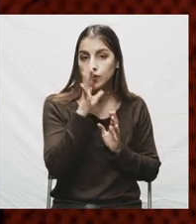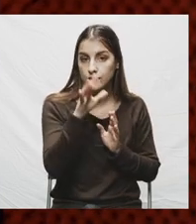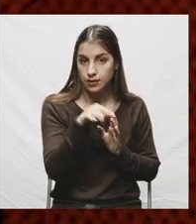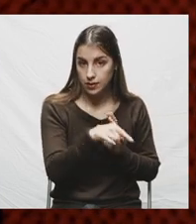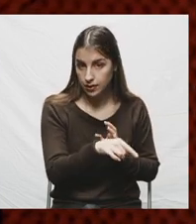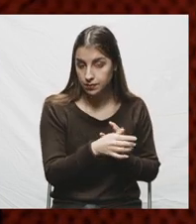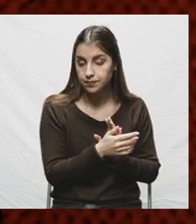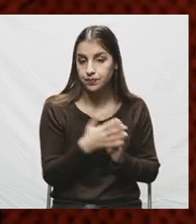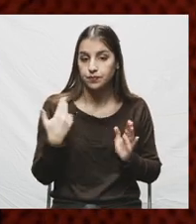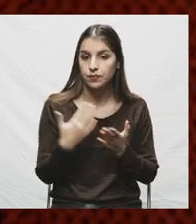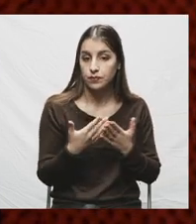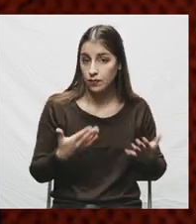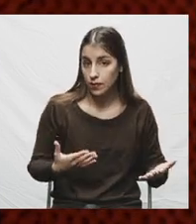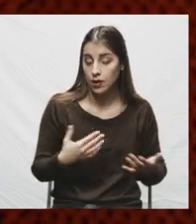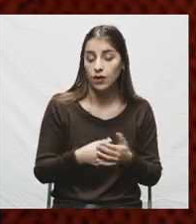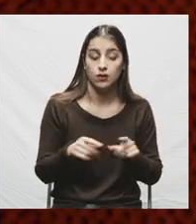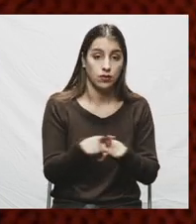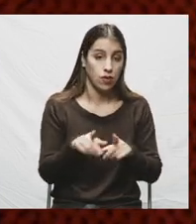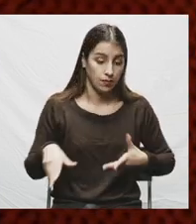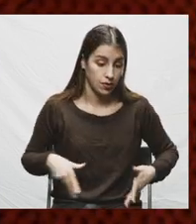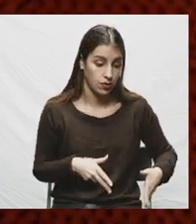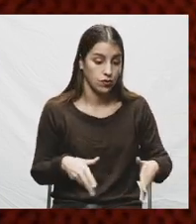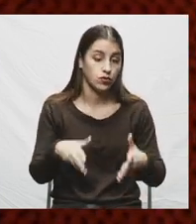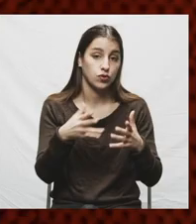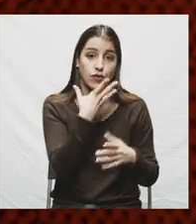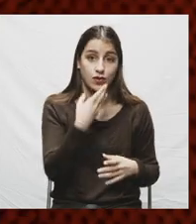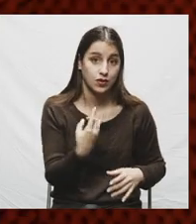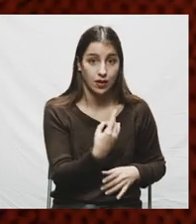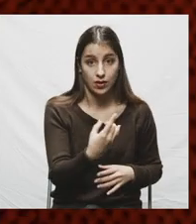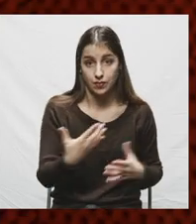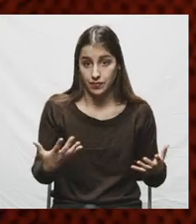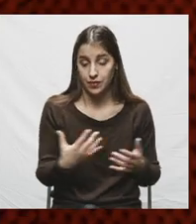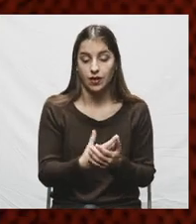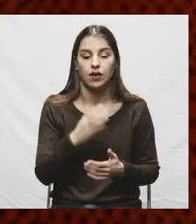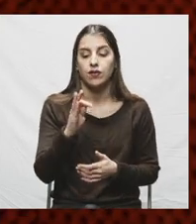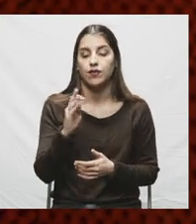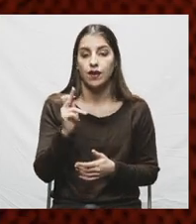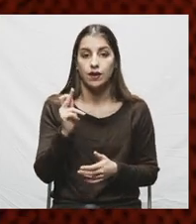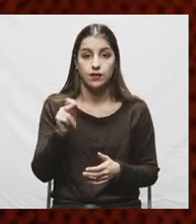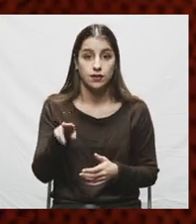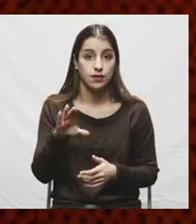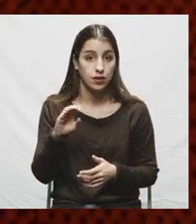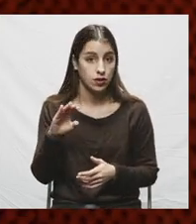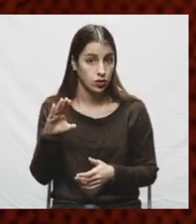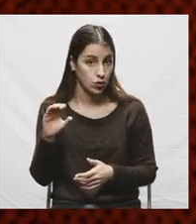What you describe here, until now, it’s a freelancer journey. I mean, Yes. — Francisco Camacho…